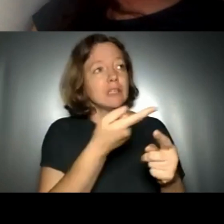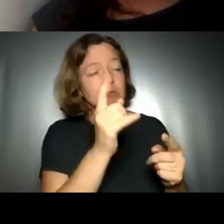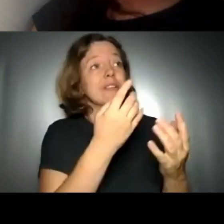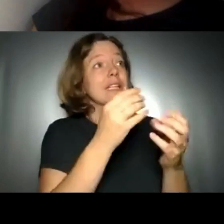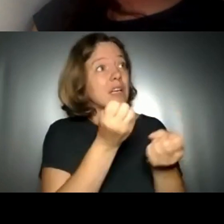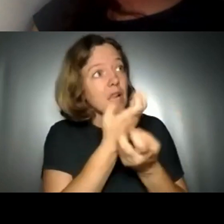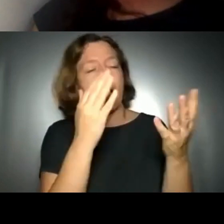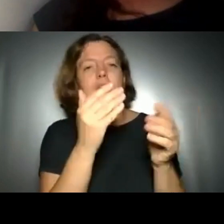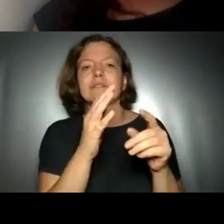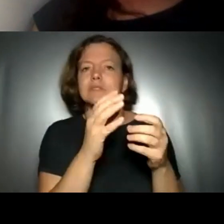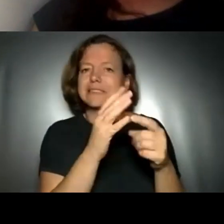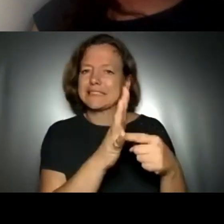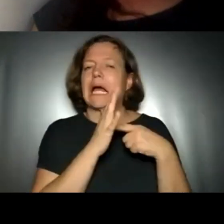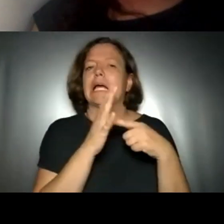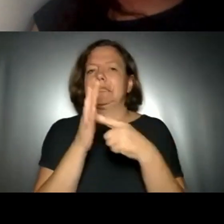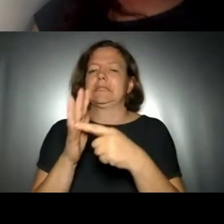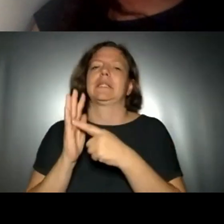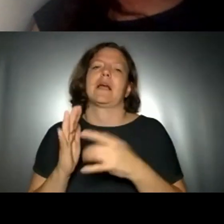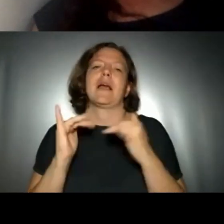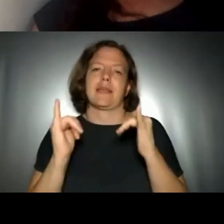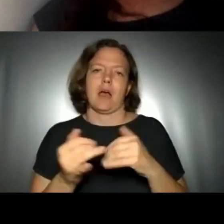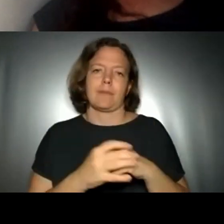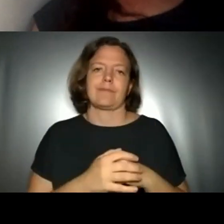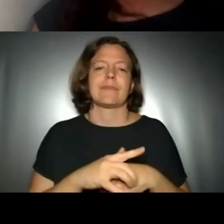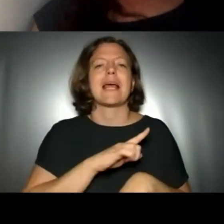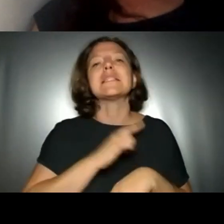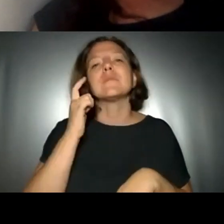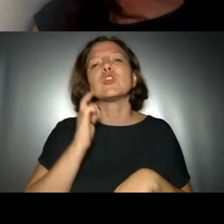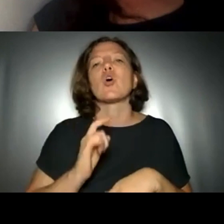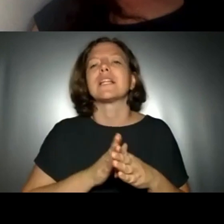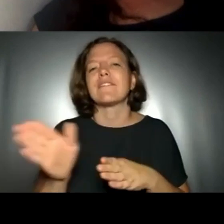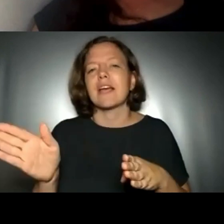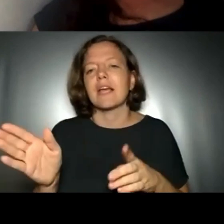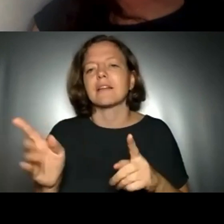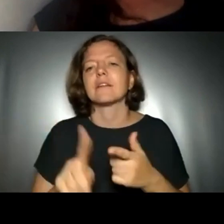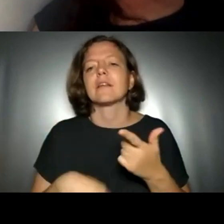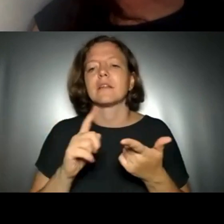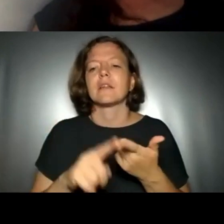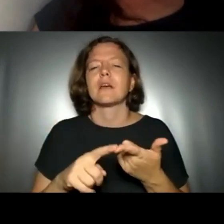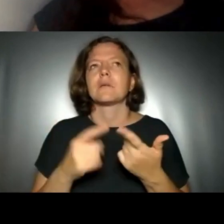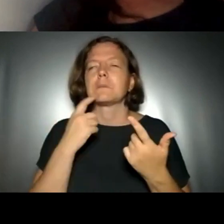Being neurodivergent and grappling for quite a few years with the question of what that actually means for me.